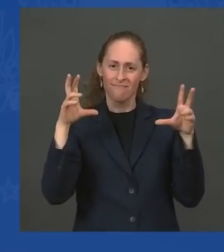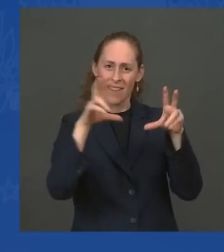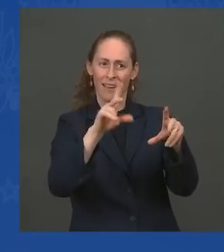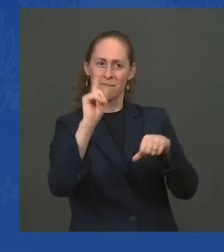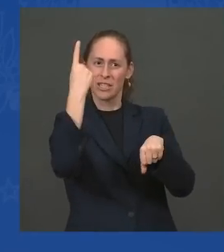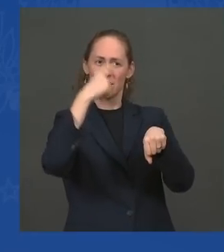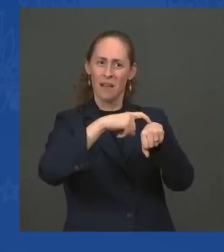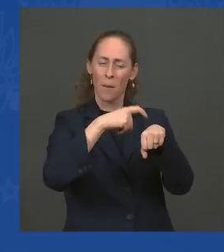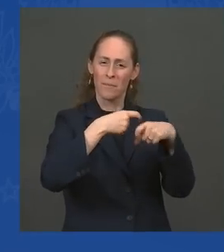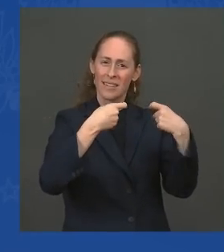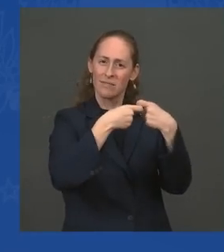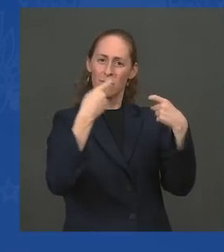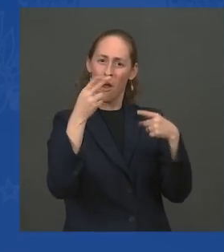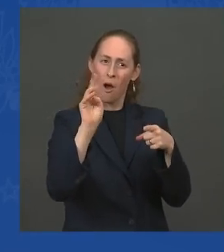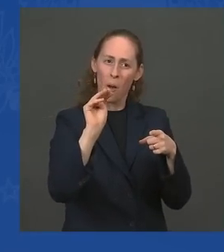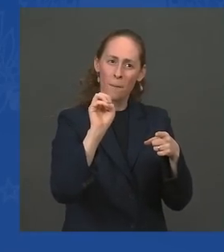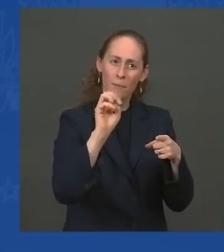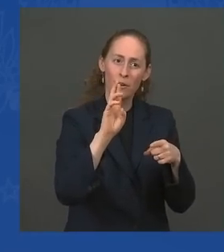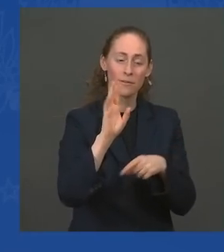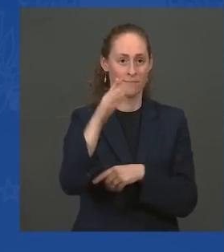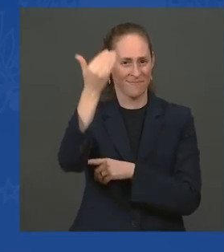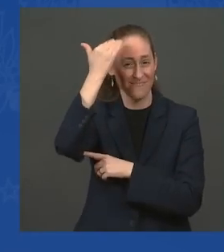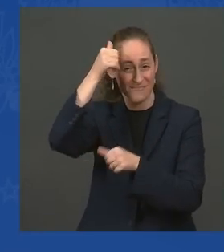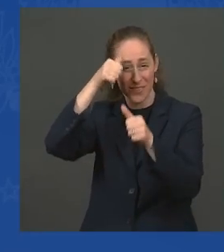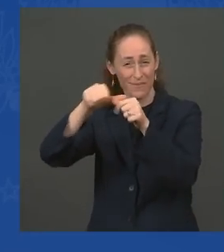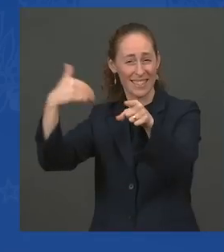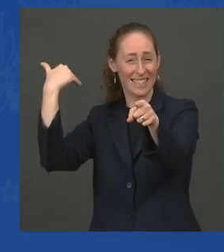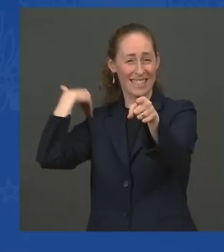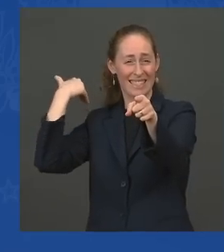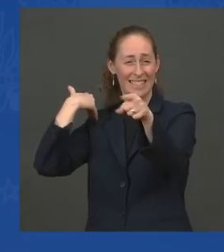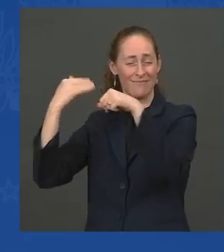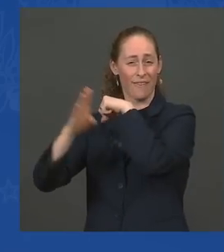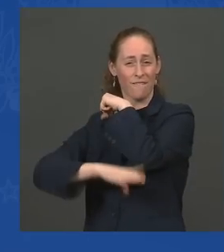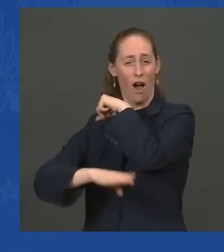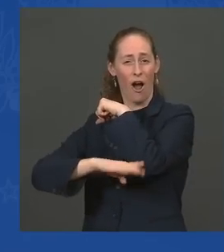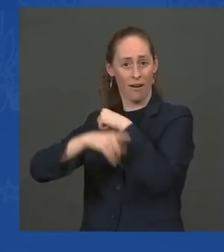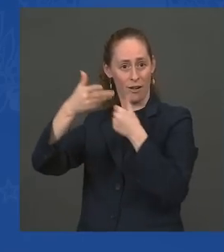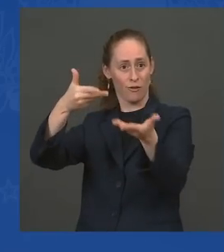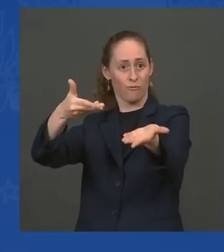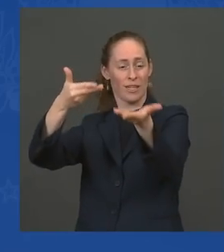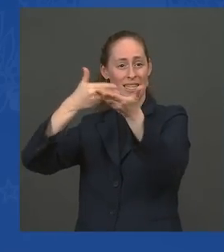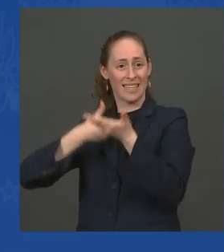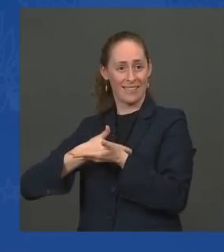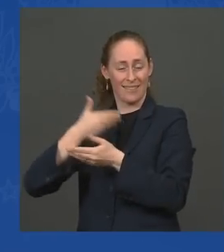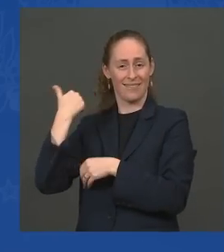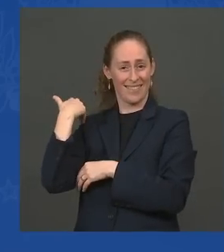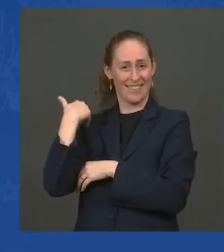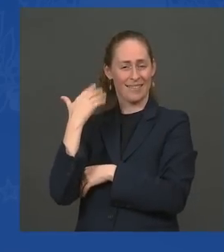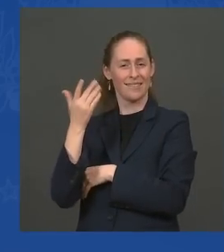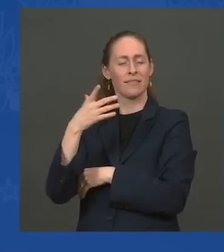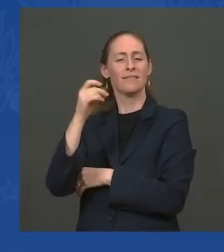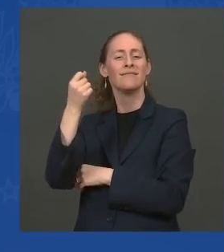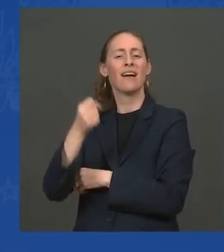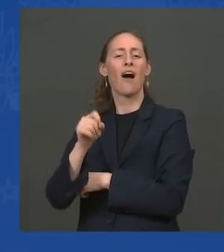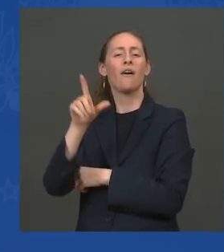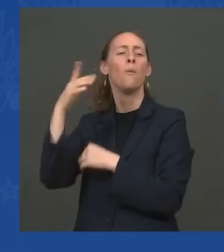when GM brought one of the White House -- one to the White House lawn -- in the South Lawn, along with the electric Ford 150,